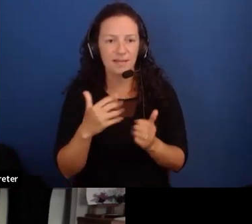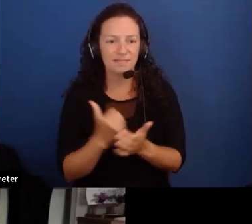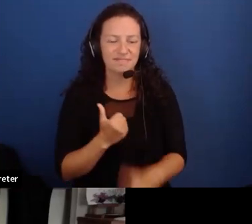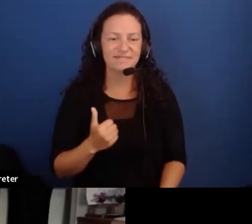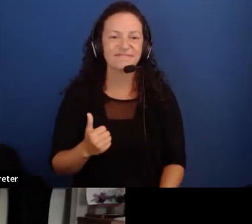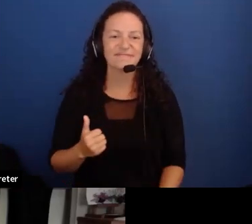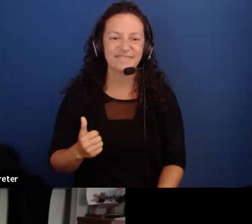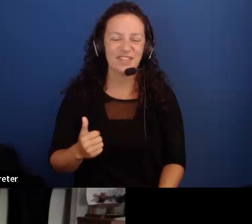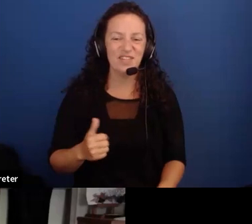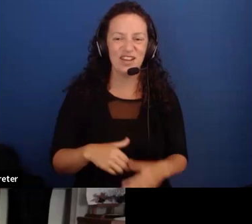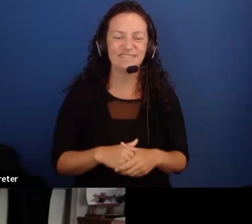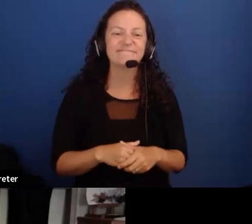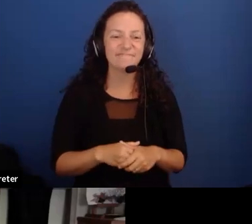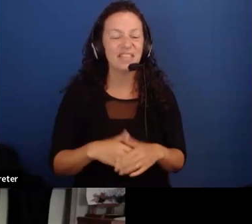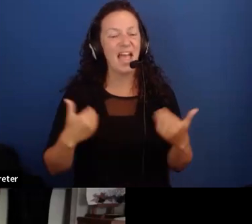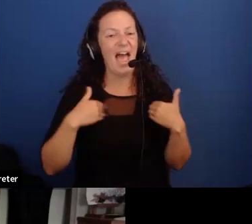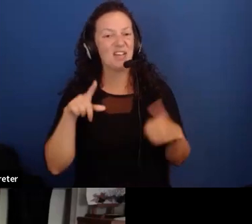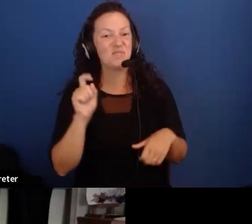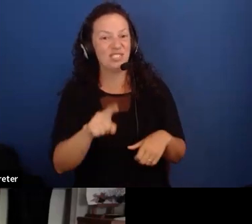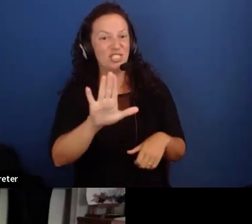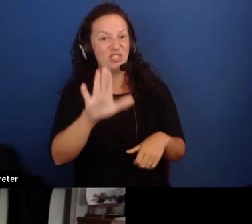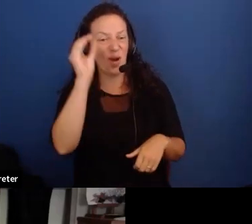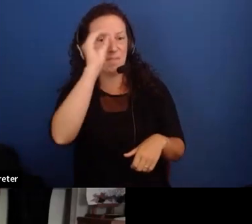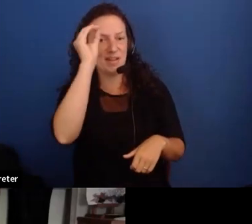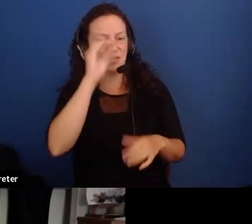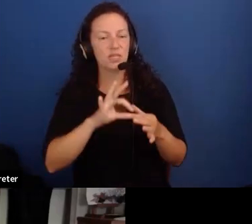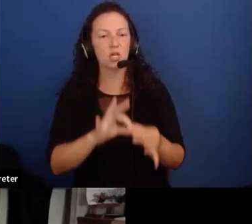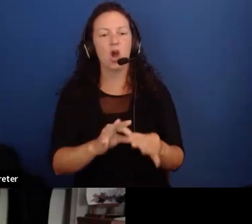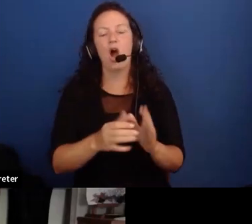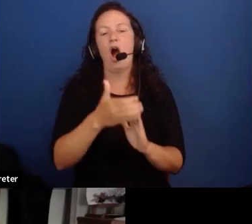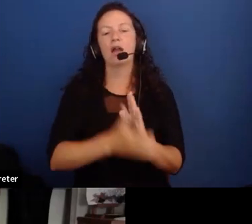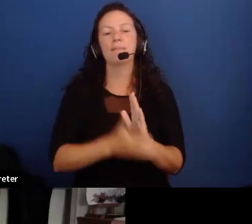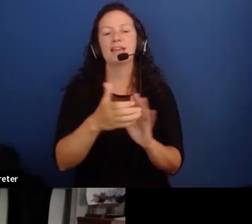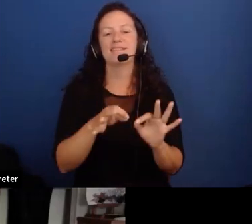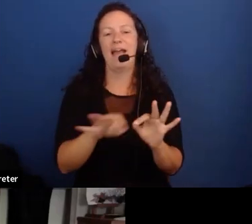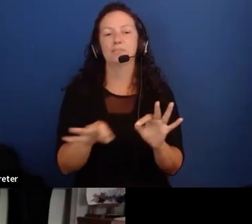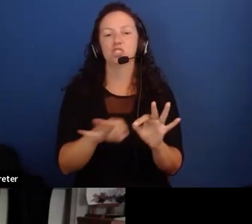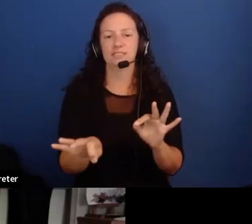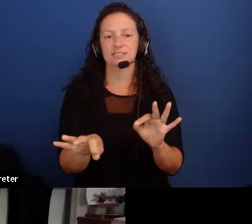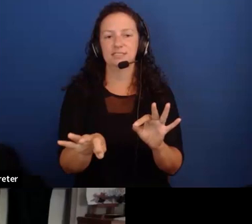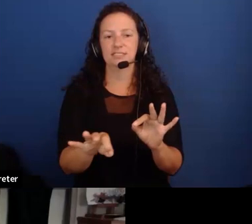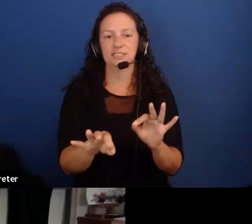We had a question about your opinion on automated captioning technology. So when it first launched